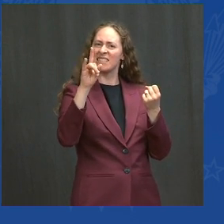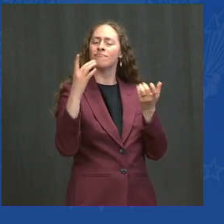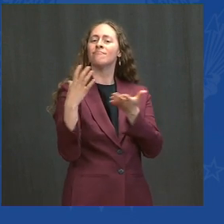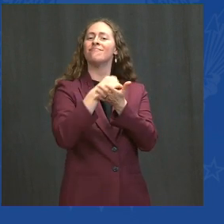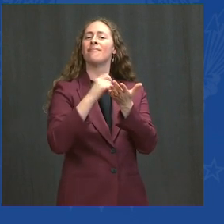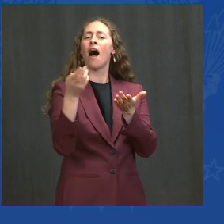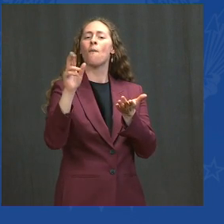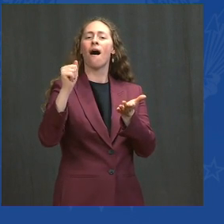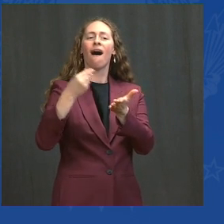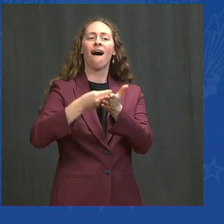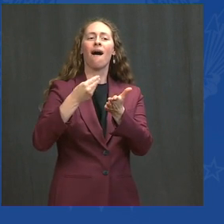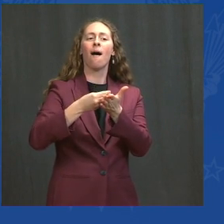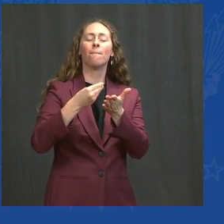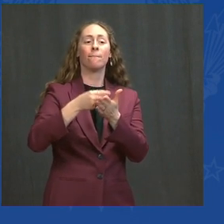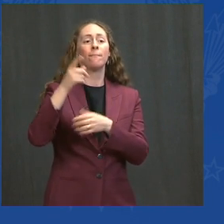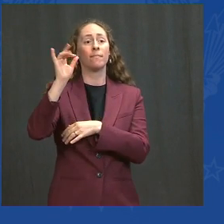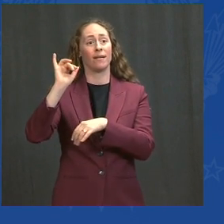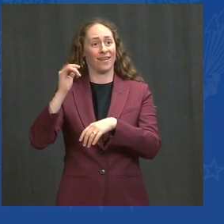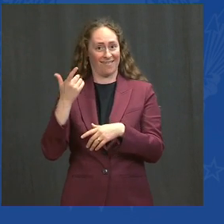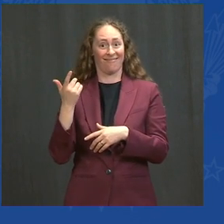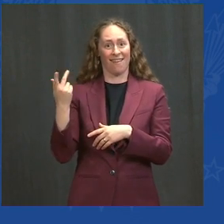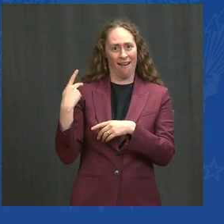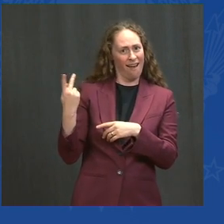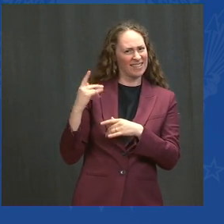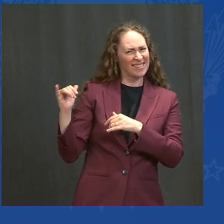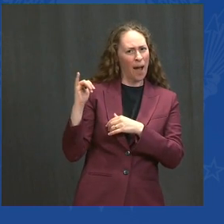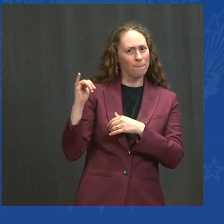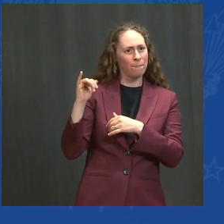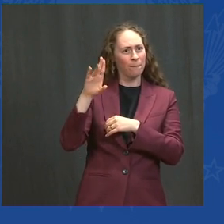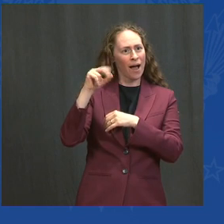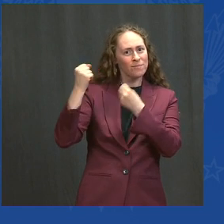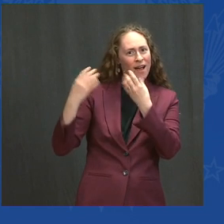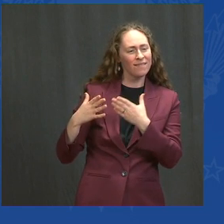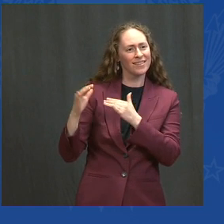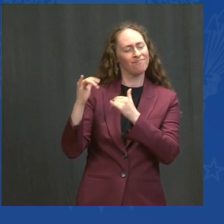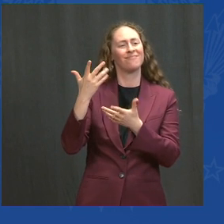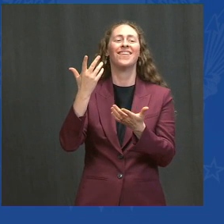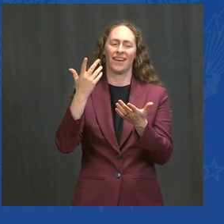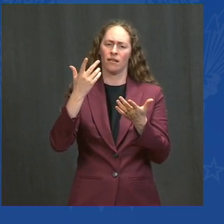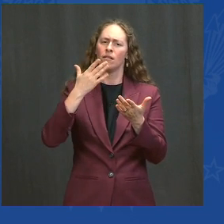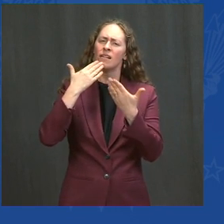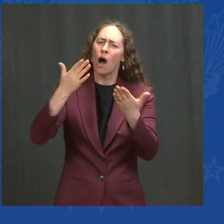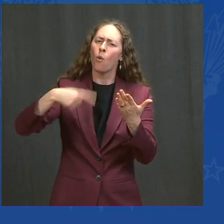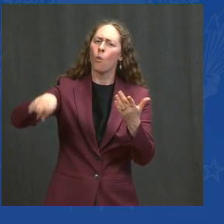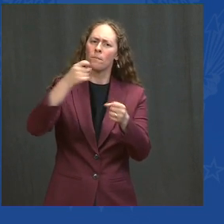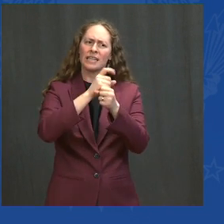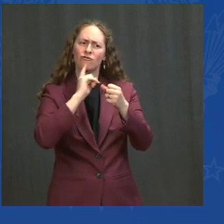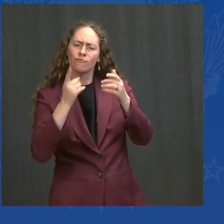Laurie, I want to thank you for all you do to make this city run, to help folks get where they need to go.